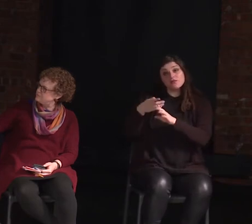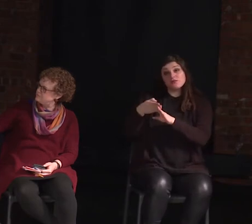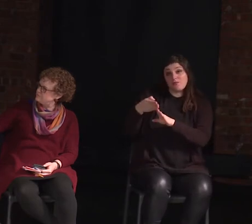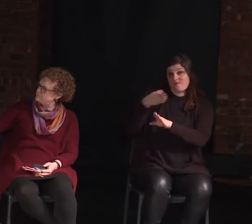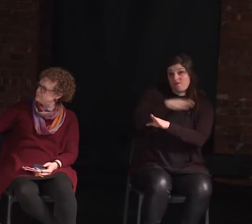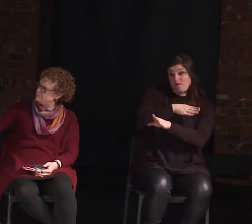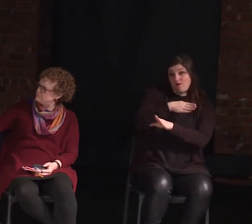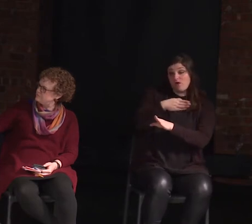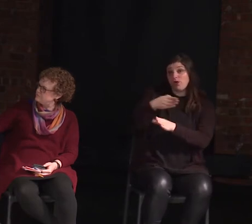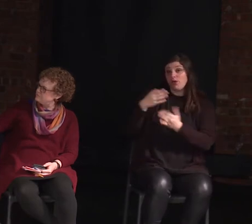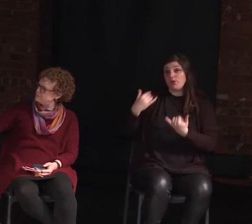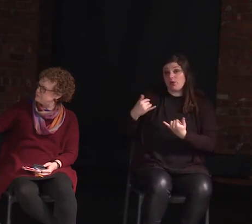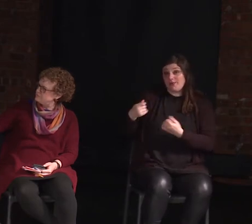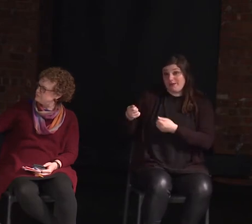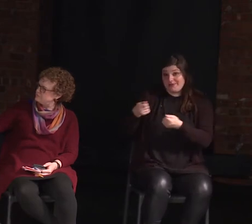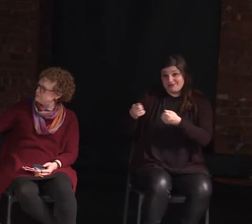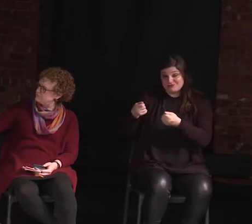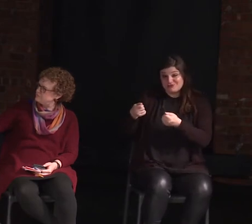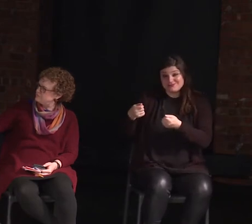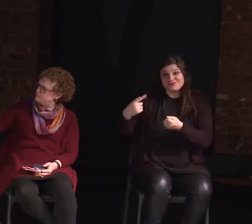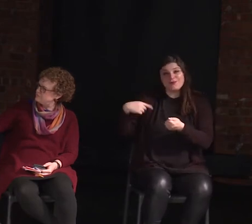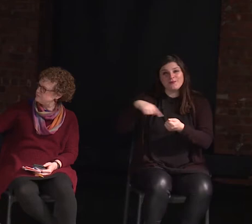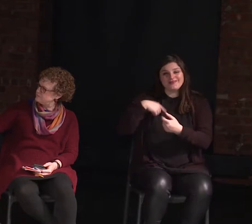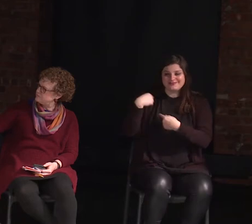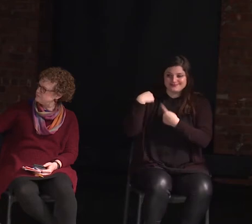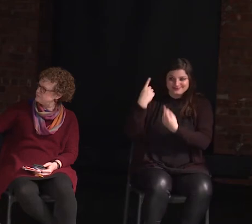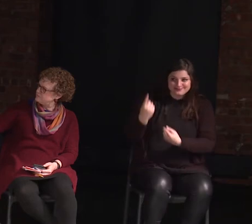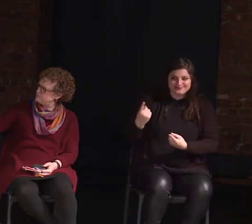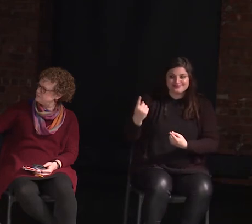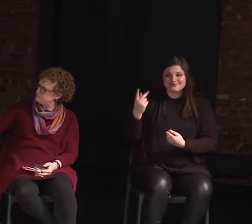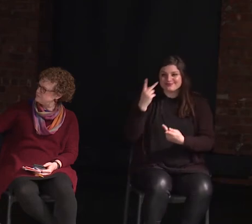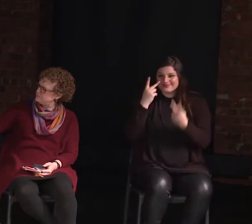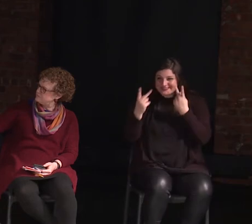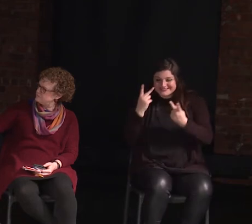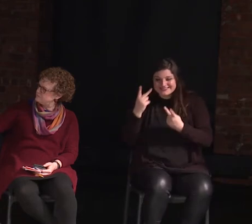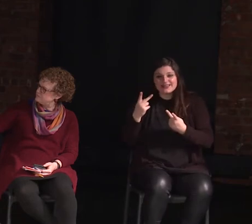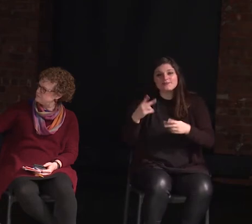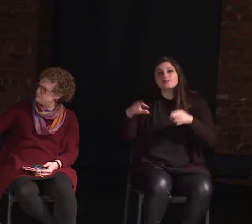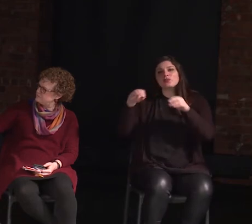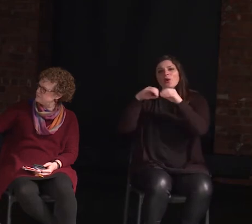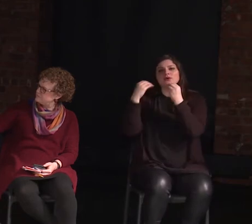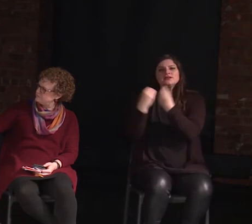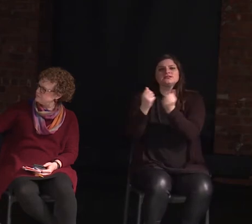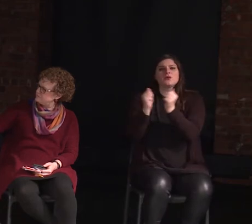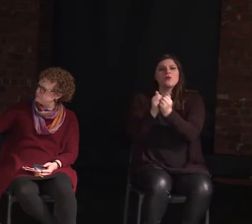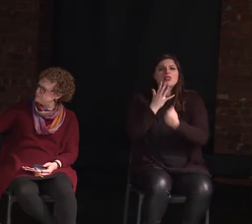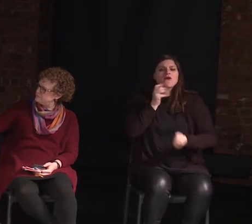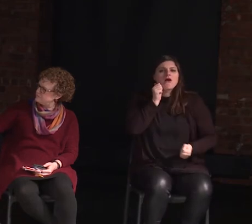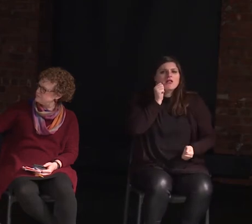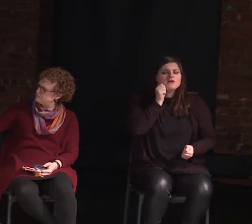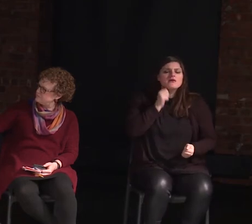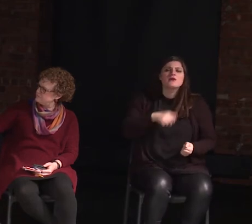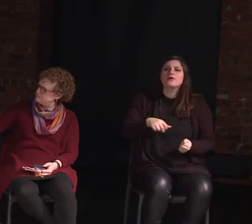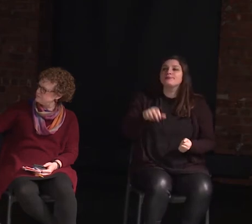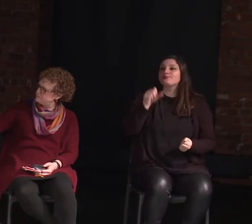we observed is that organizations of color or organizations dealing with specific communities